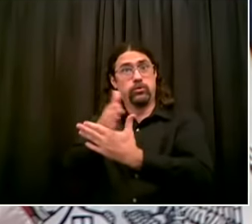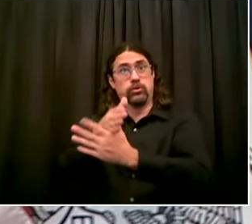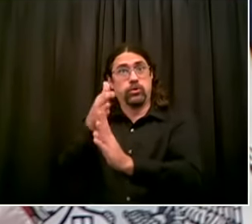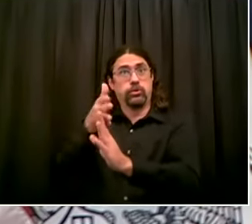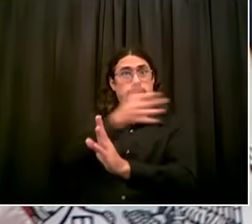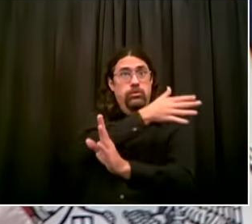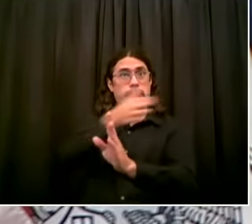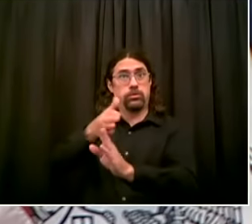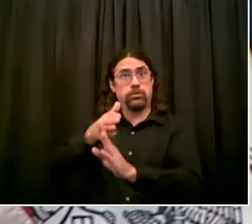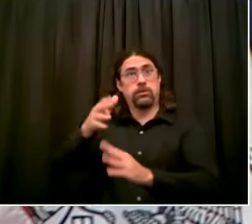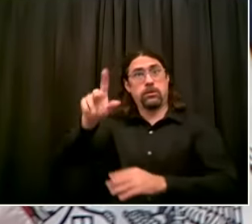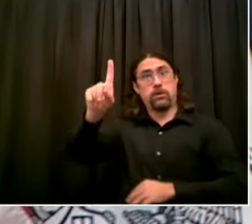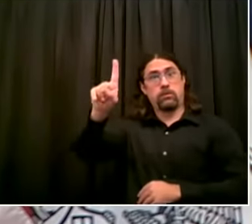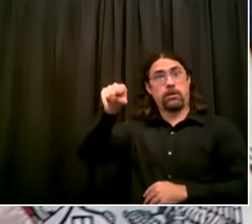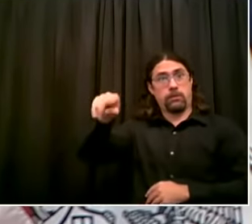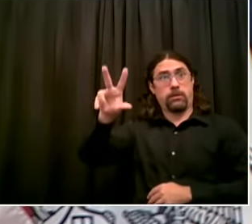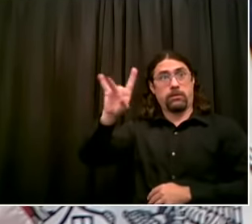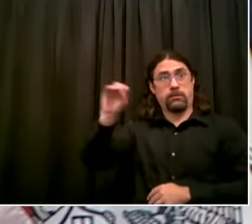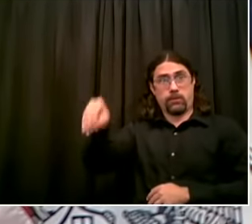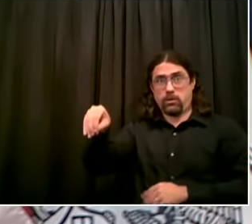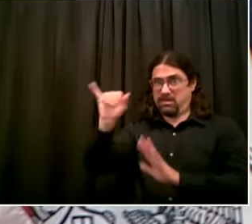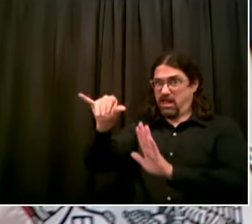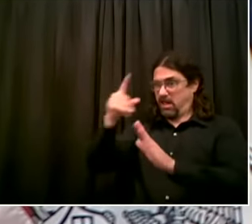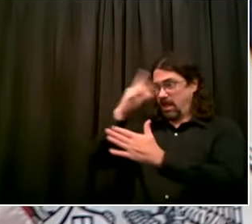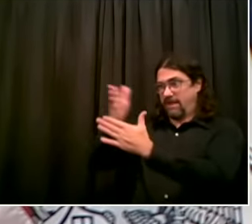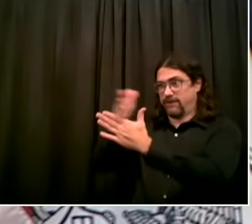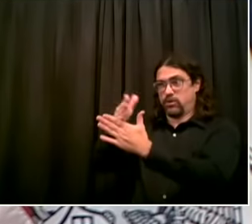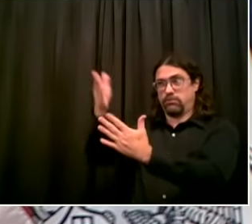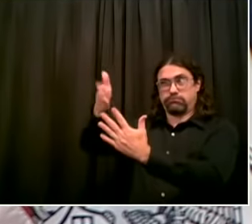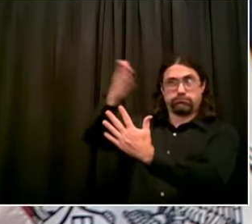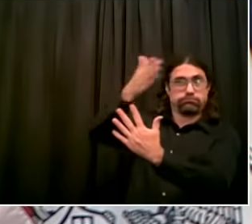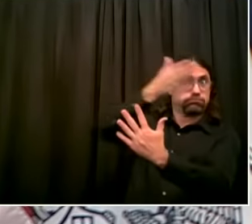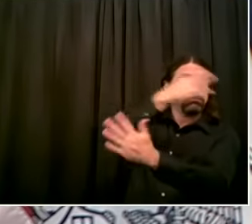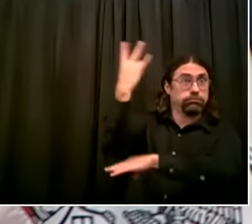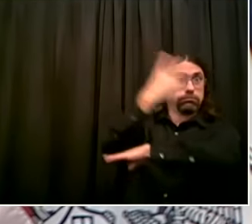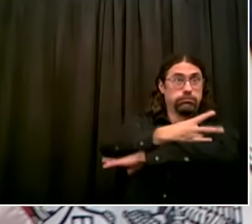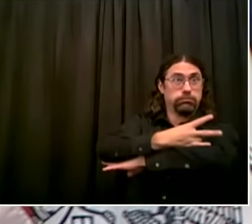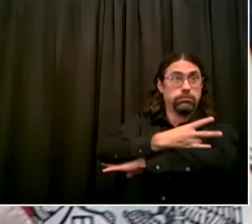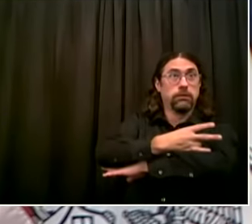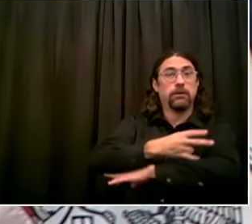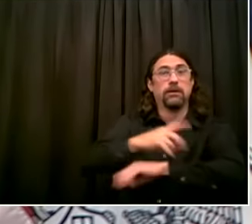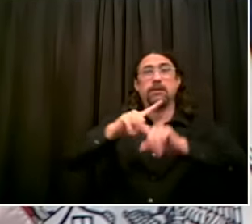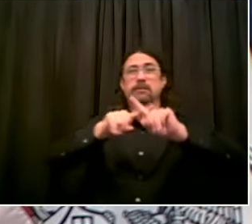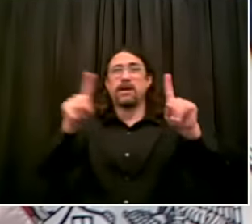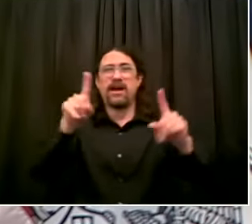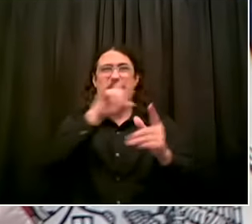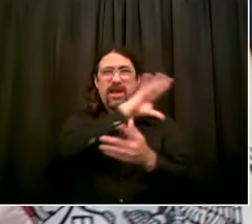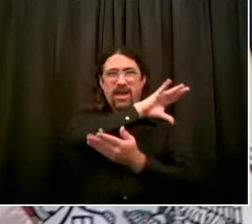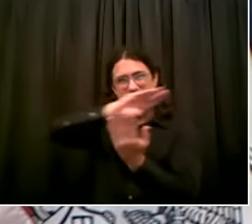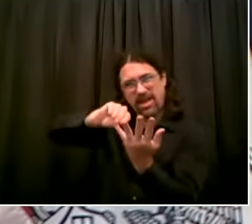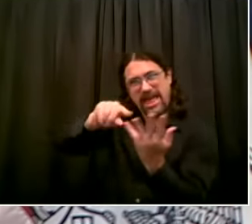IS PARTICULARLY AITHE DISCUSSION OF WHAT WE ARE GOING TO DO GOING FORWARD WITH OUR SCHOOL